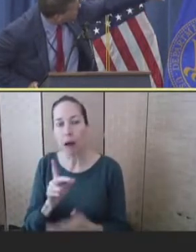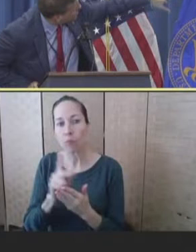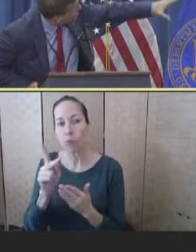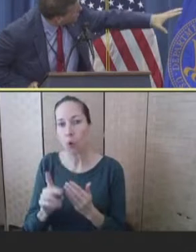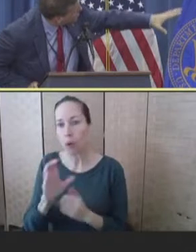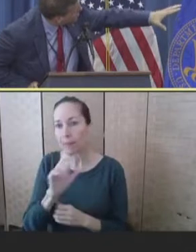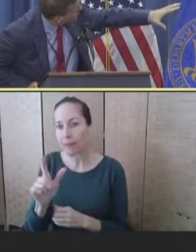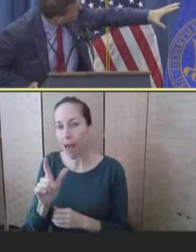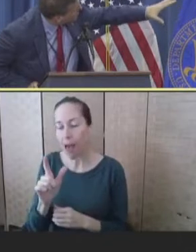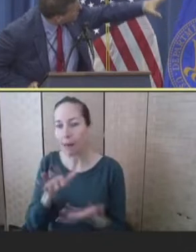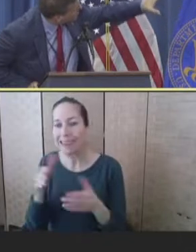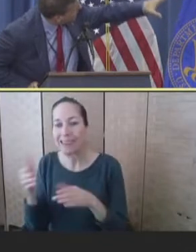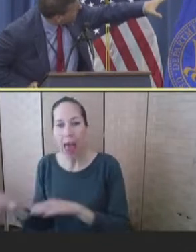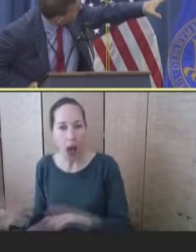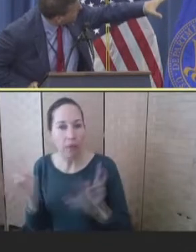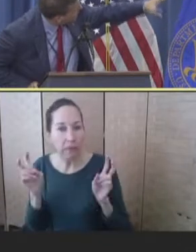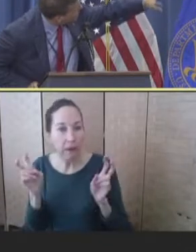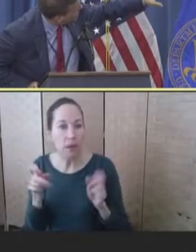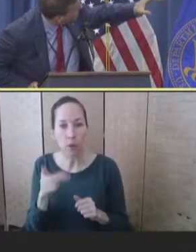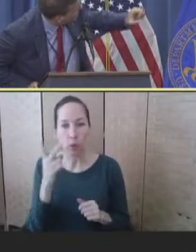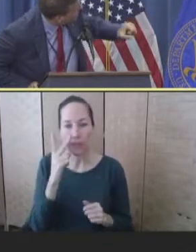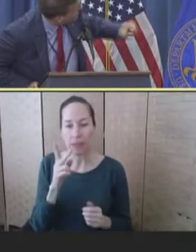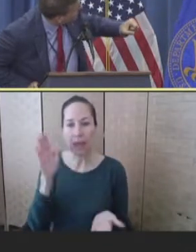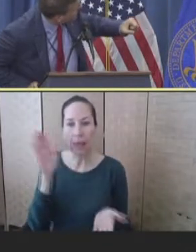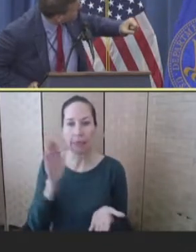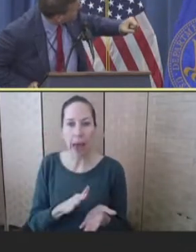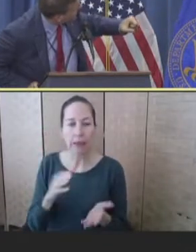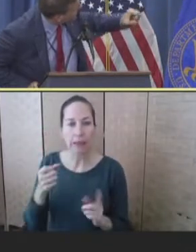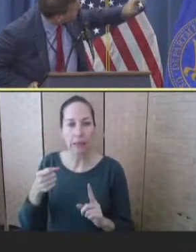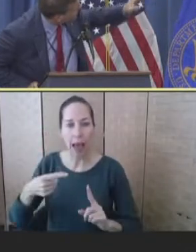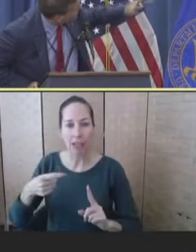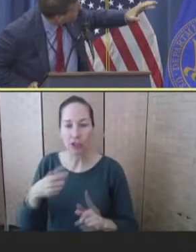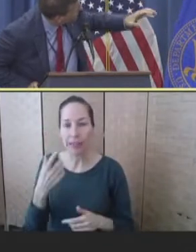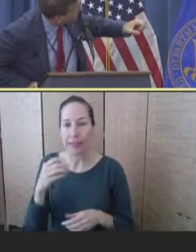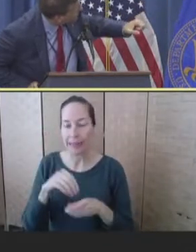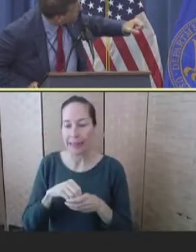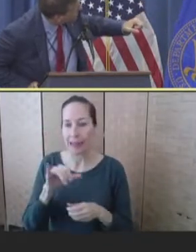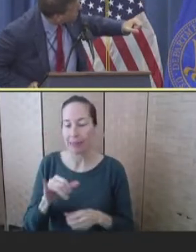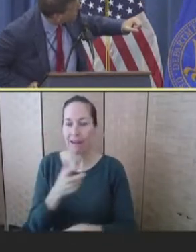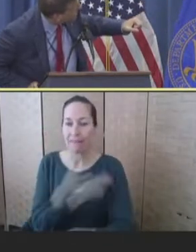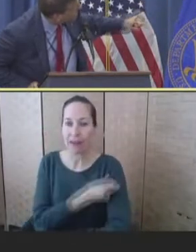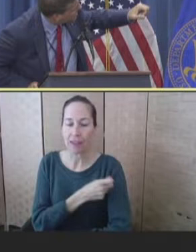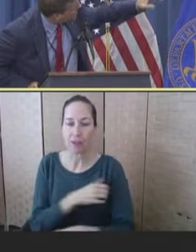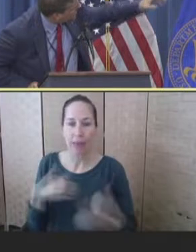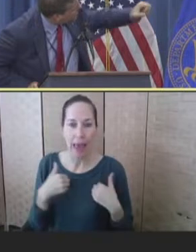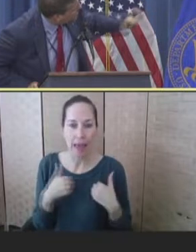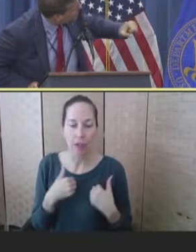Whereas you see much less activation in the vaccinated animals both intramuscular and intranasal.